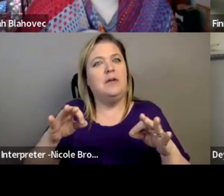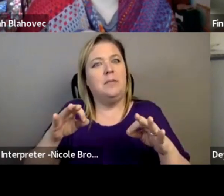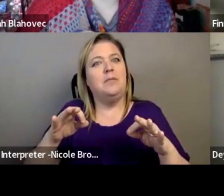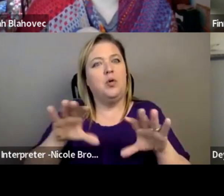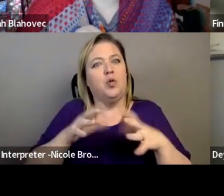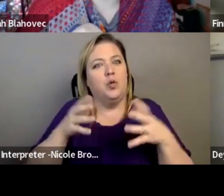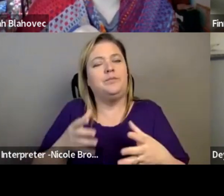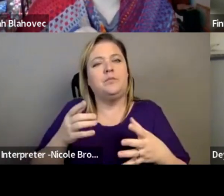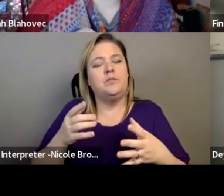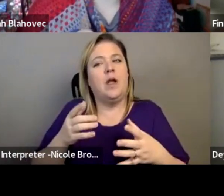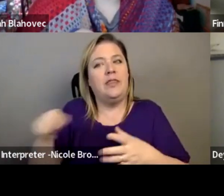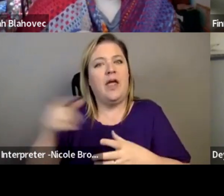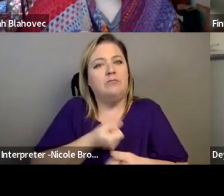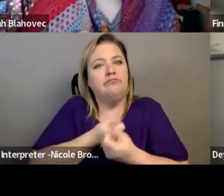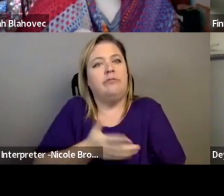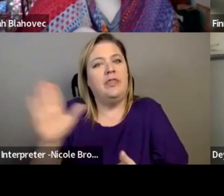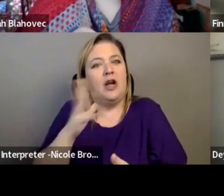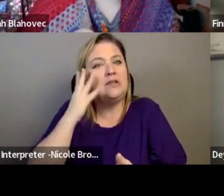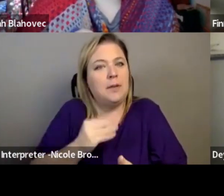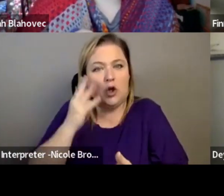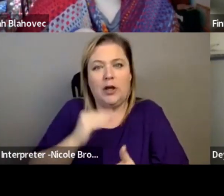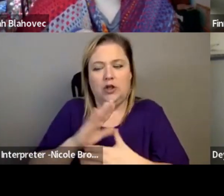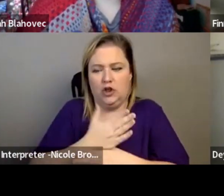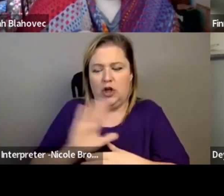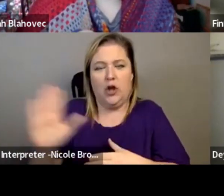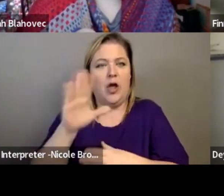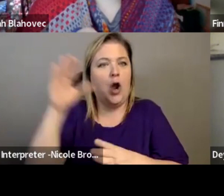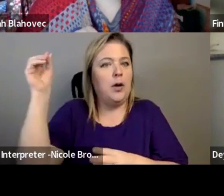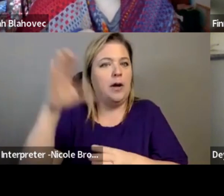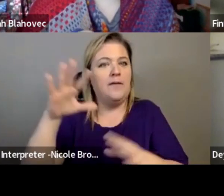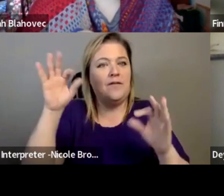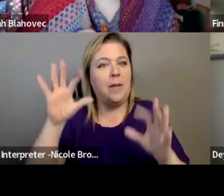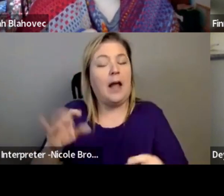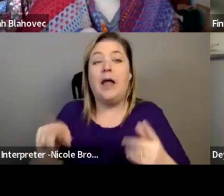experience and share their input. And we mean to hear